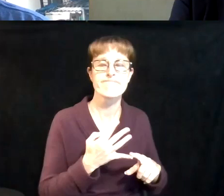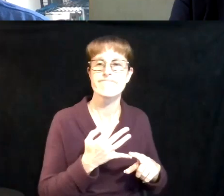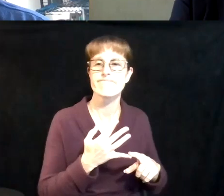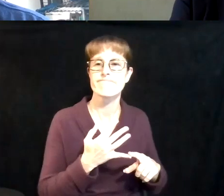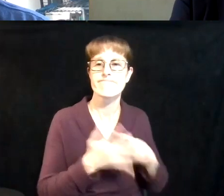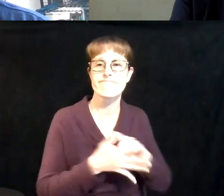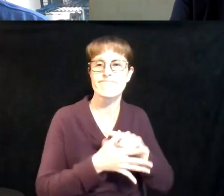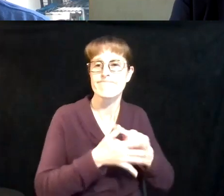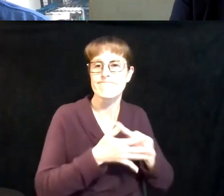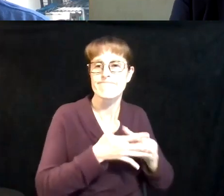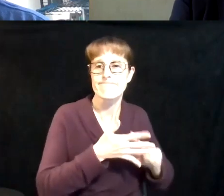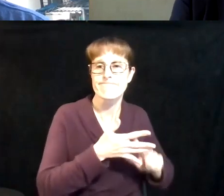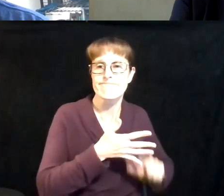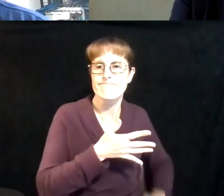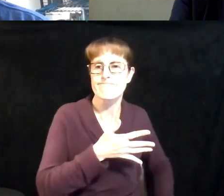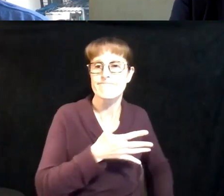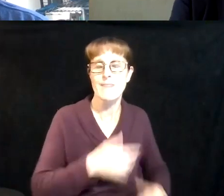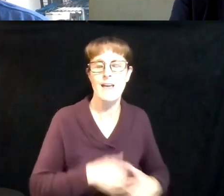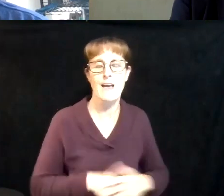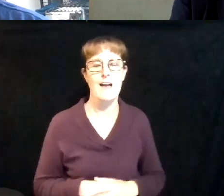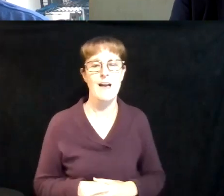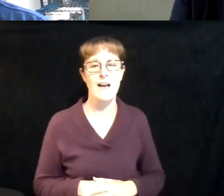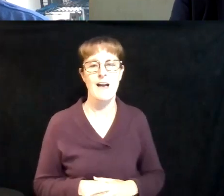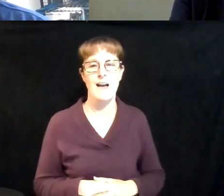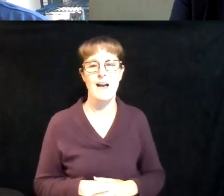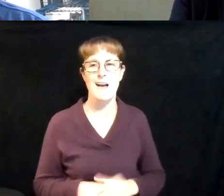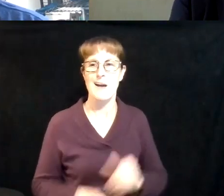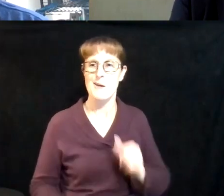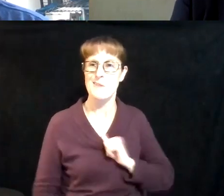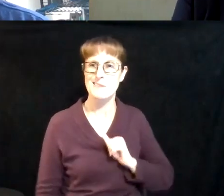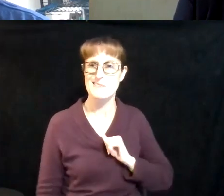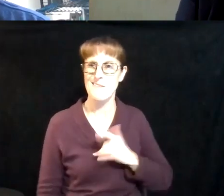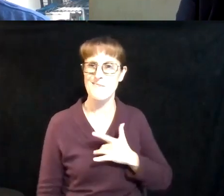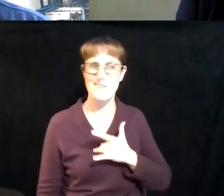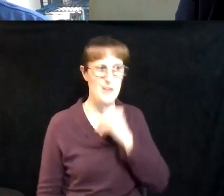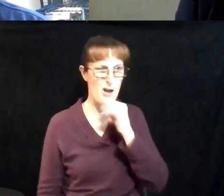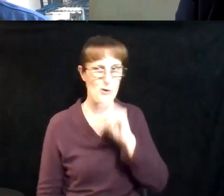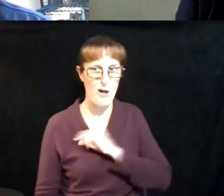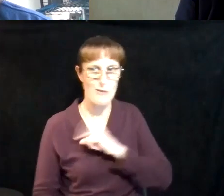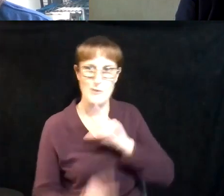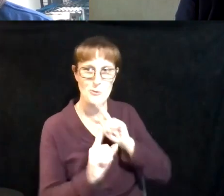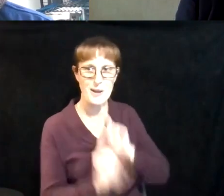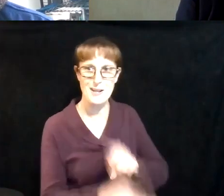I feel like I'm not qualified to answer the question